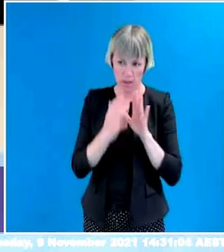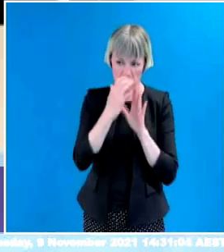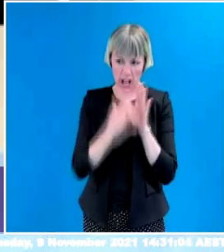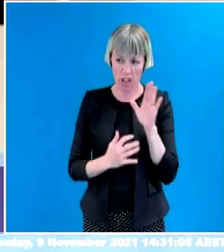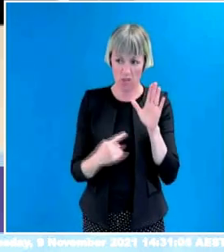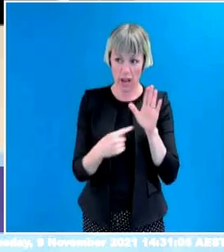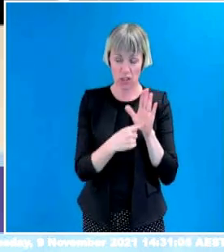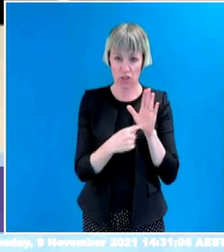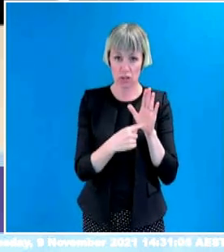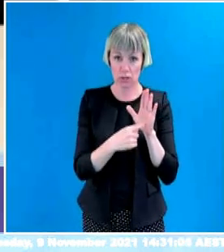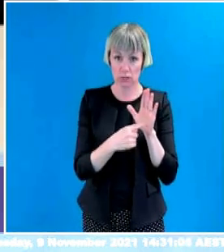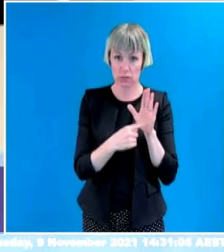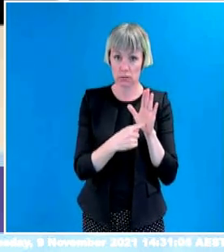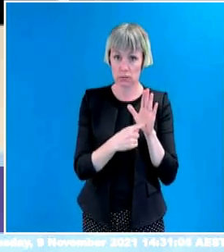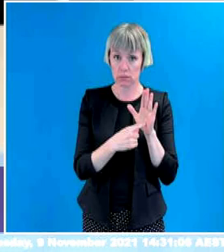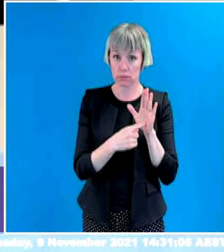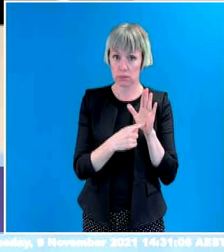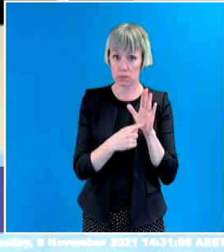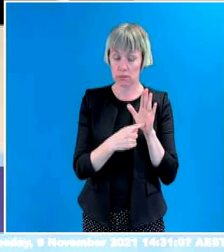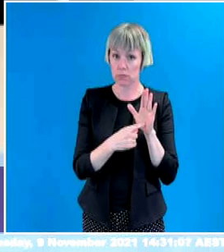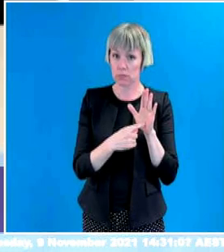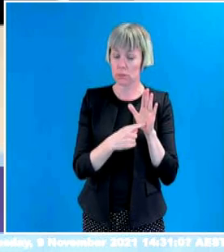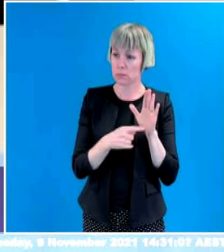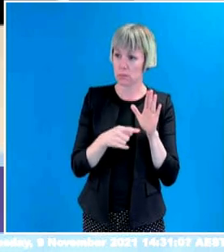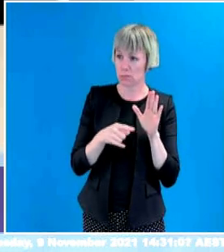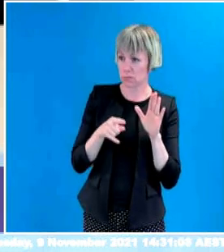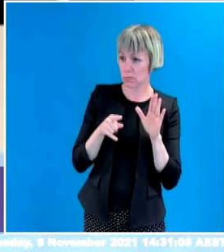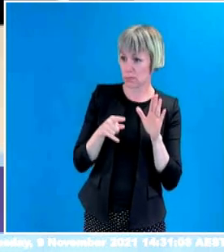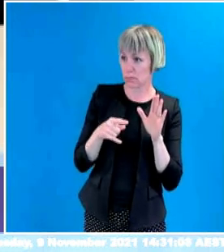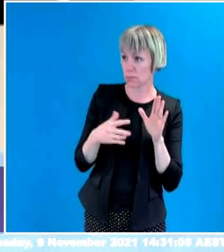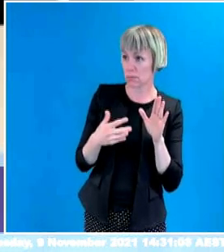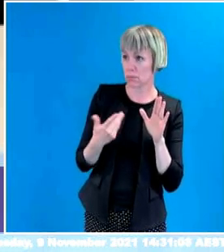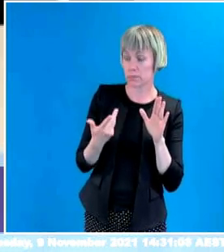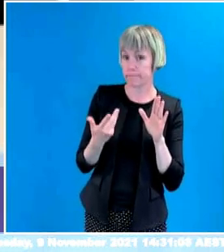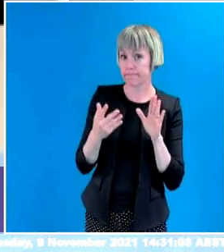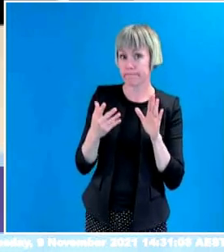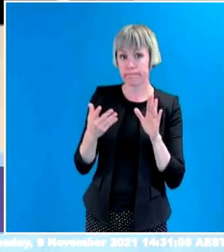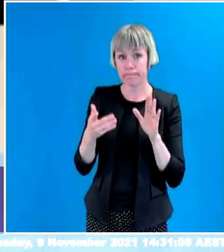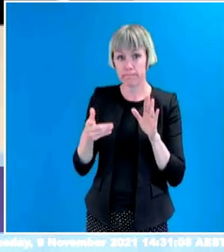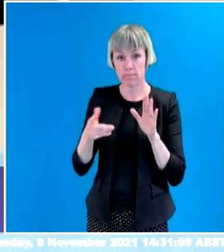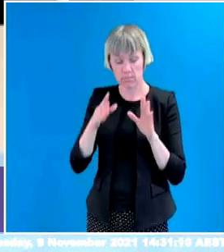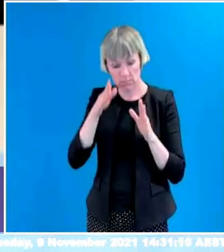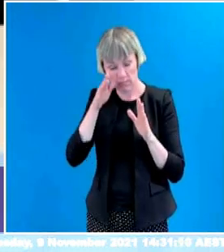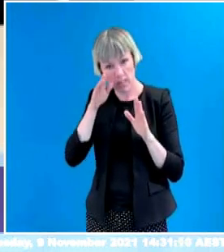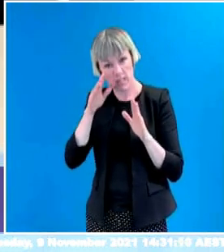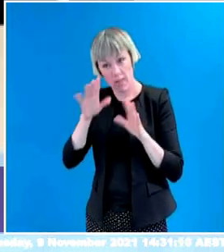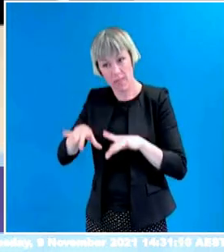considered by the focal point in government concerning the CRPD?